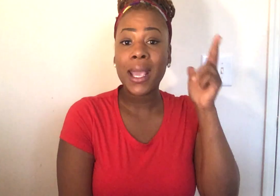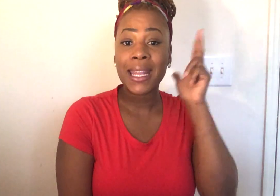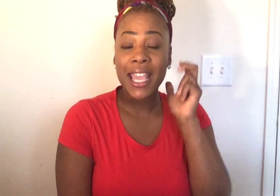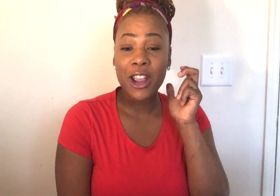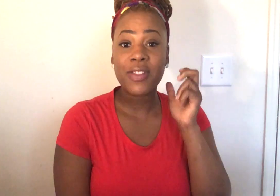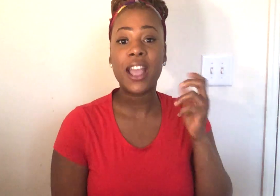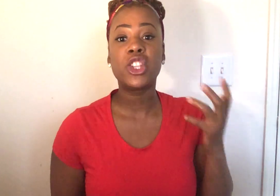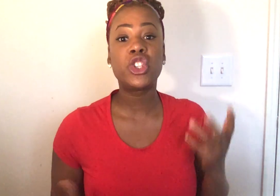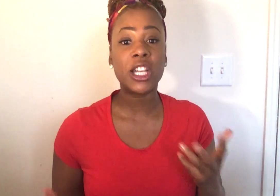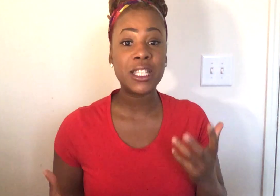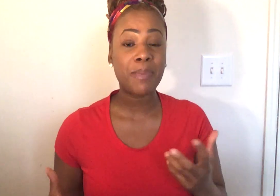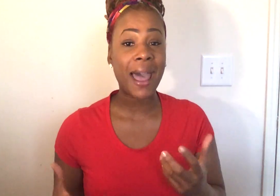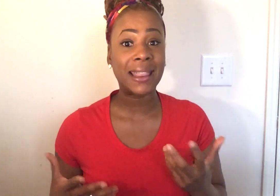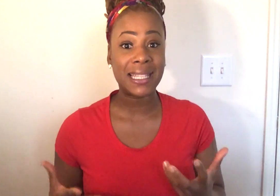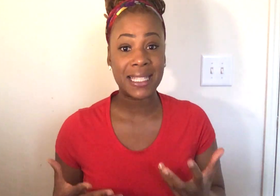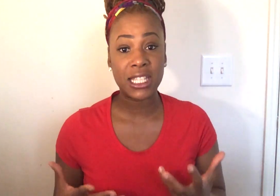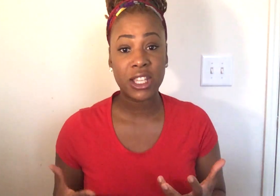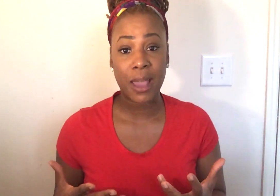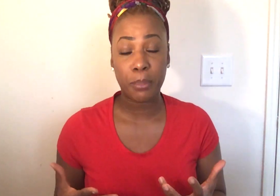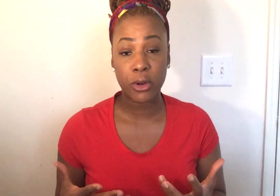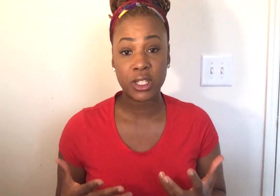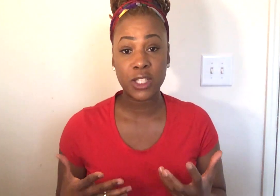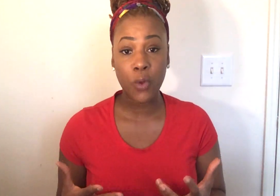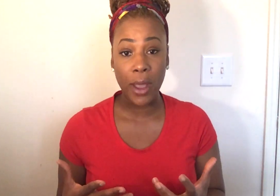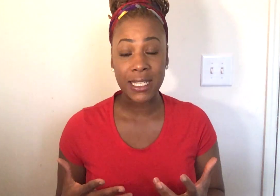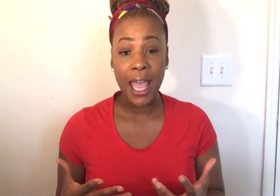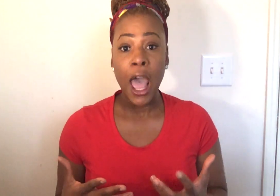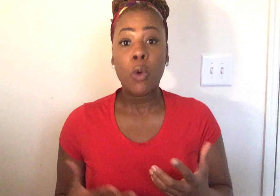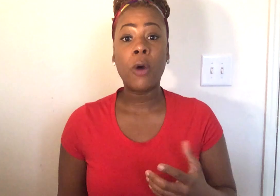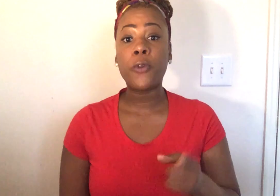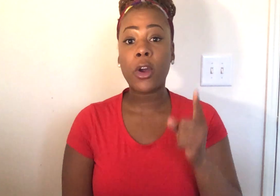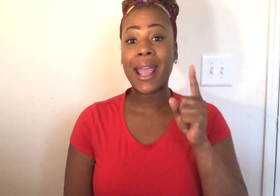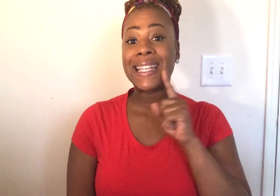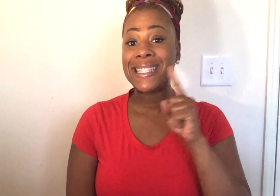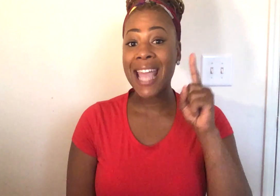can hear that just by listening to that person's voice well for a deaf person